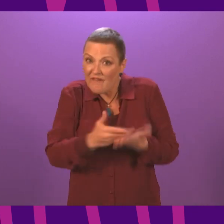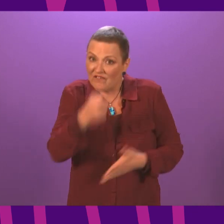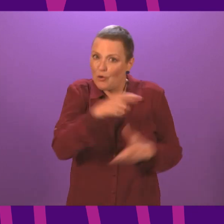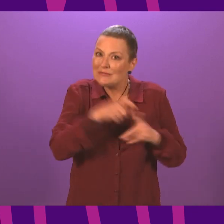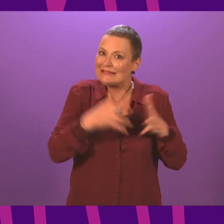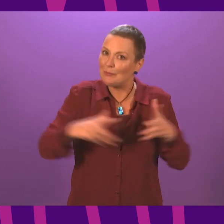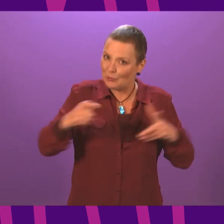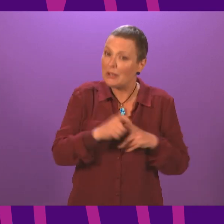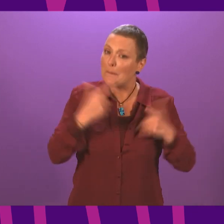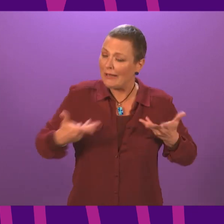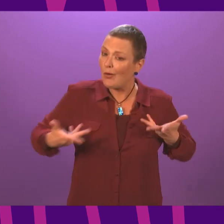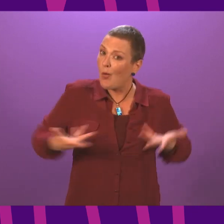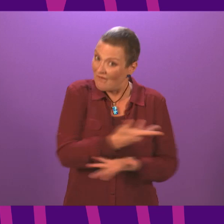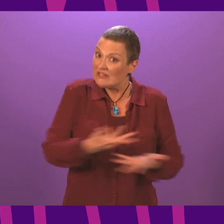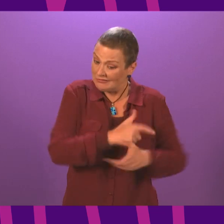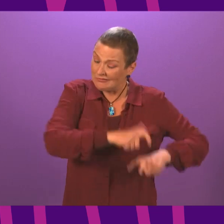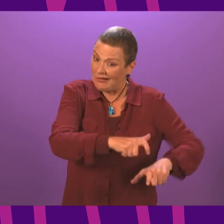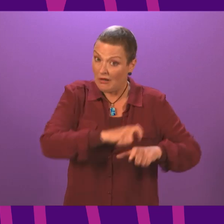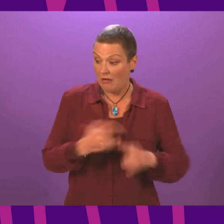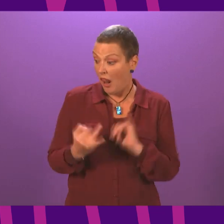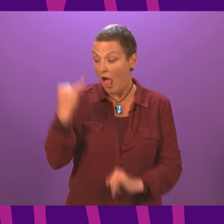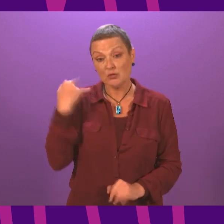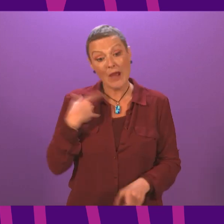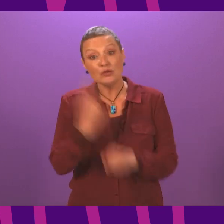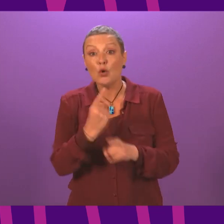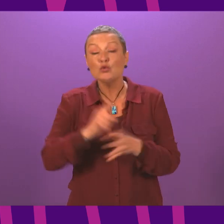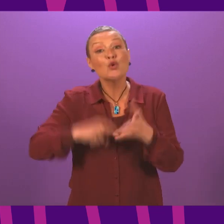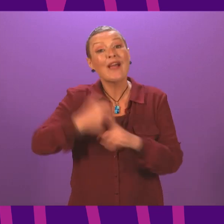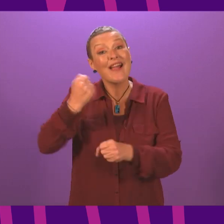Conversations continue. Just last week, I spoke to the UK Government’s Minister of State for